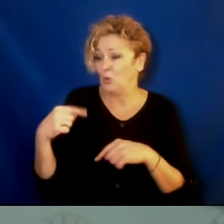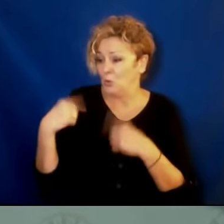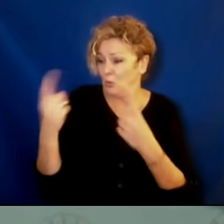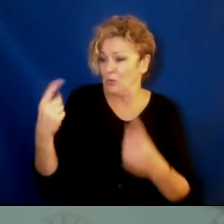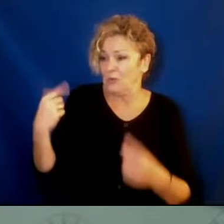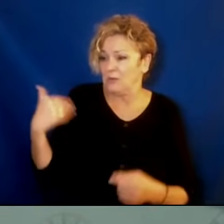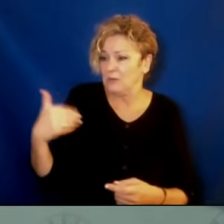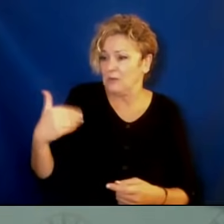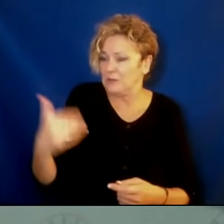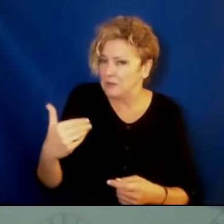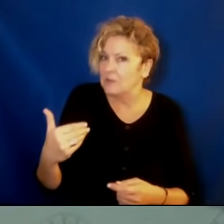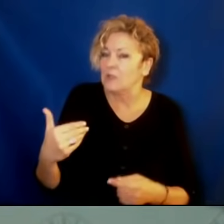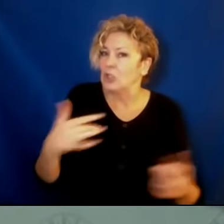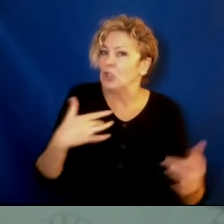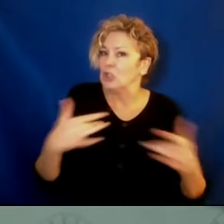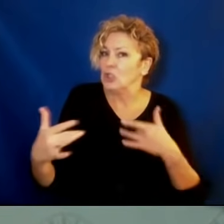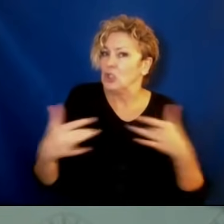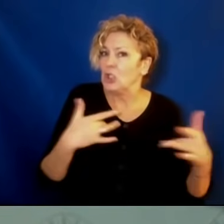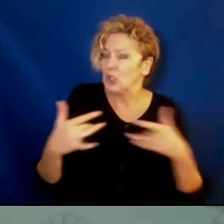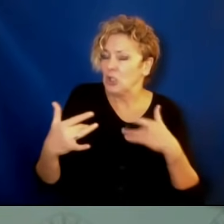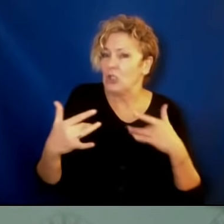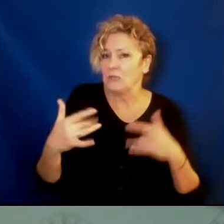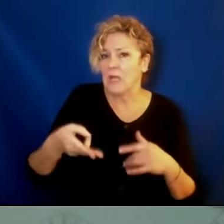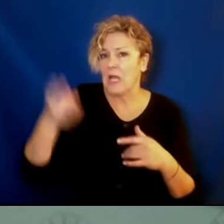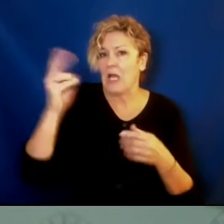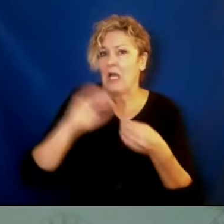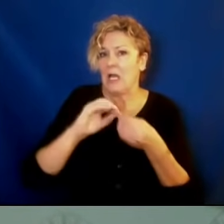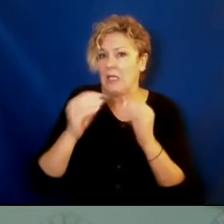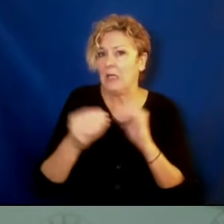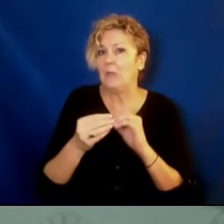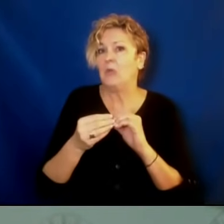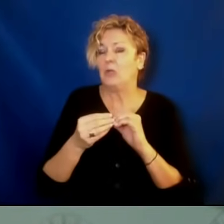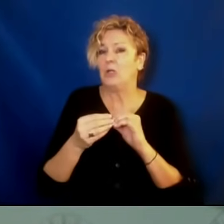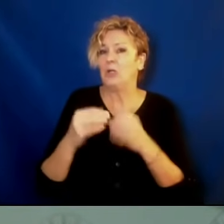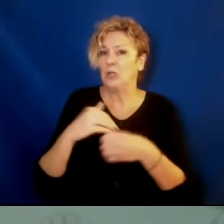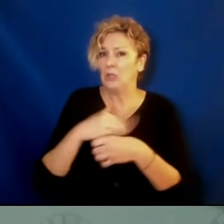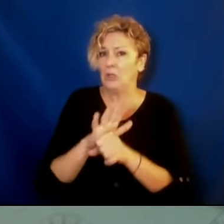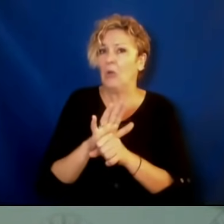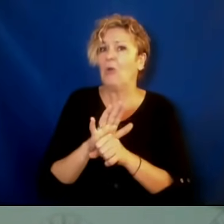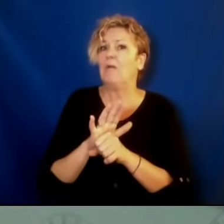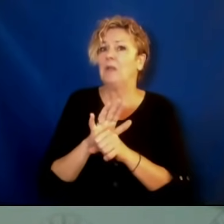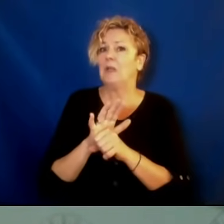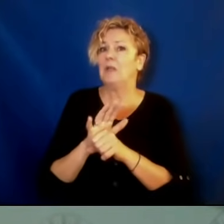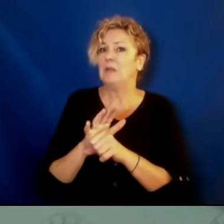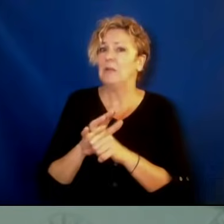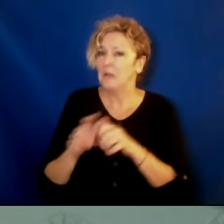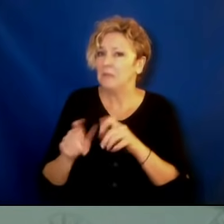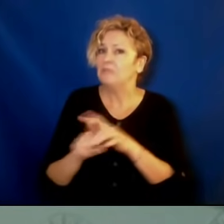the time, and these are all tools in our toolbox. I would say that